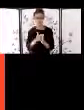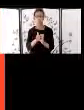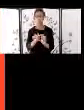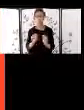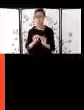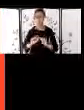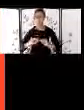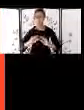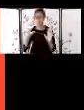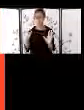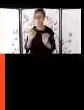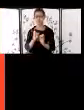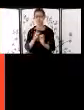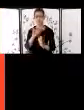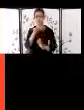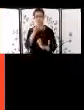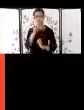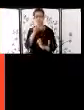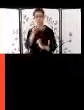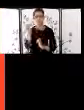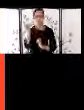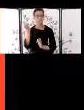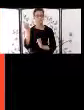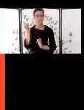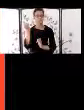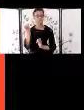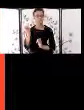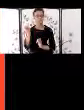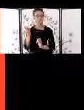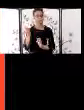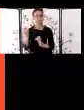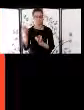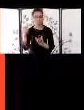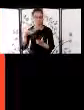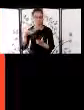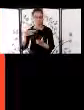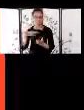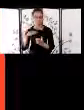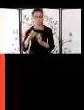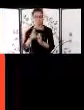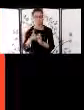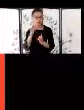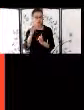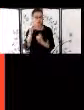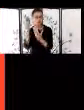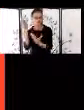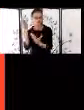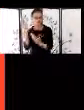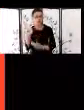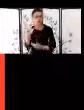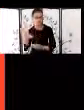We have also been adjusting our scoring processes and tools to suit each specific program.